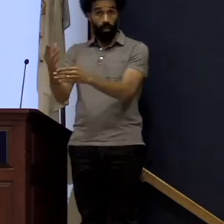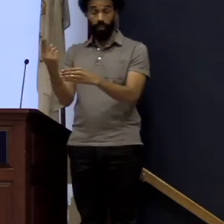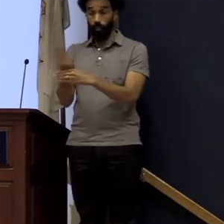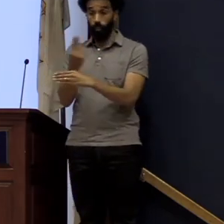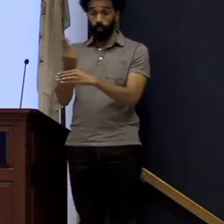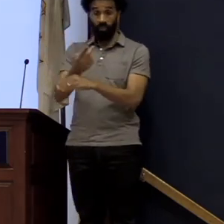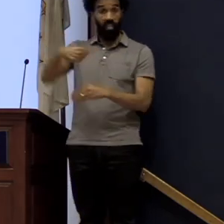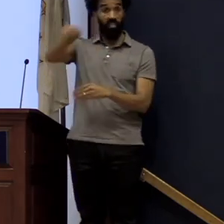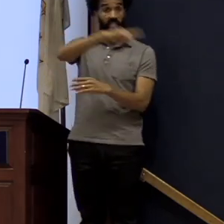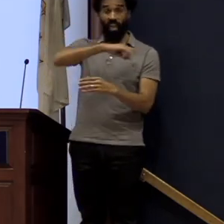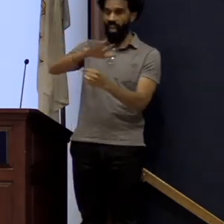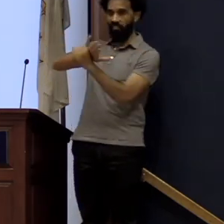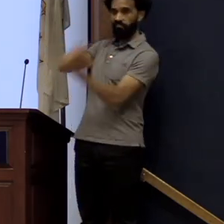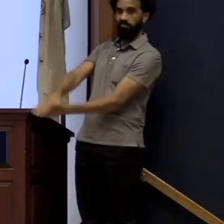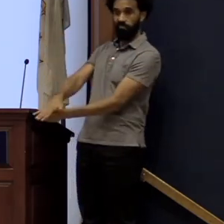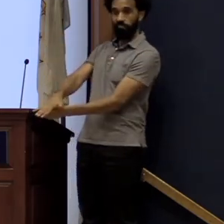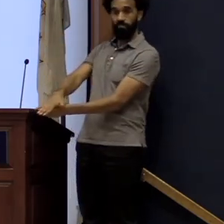We're more being more intentional about the language that we are using